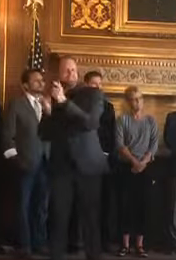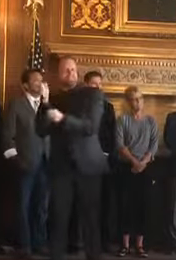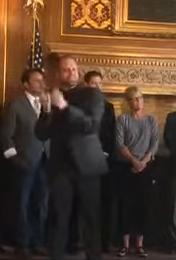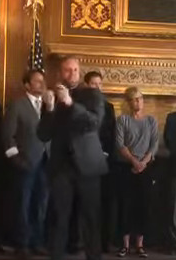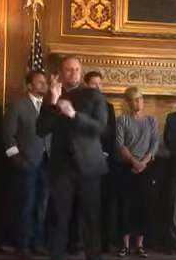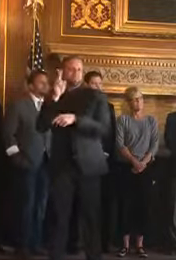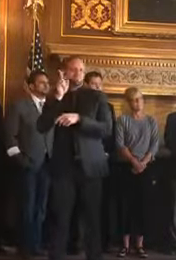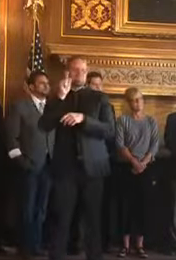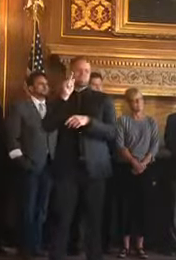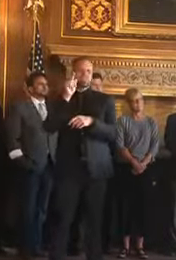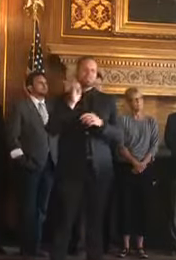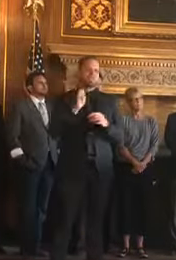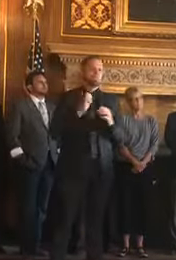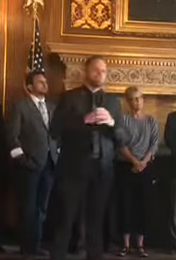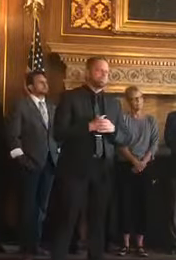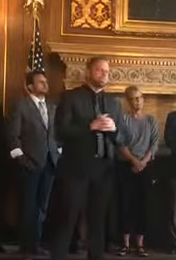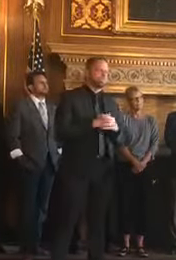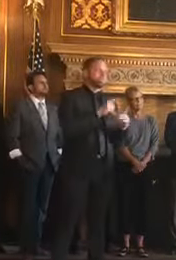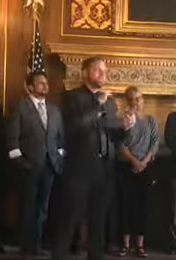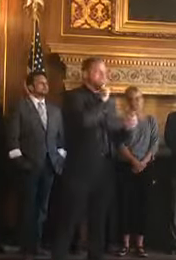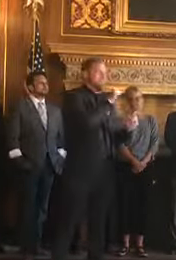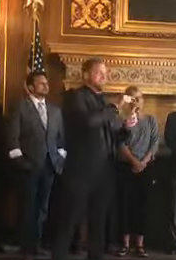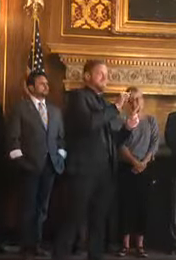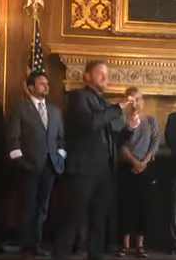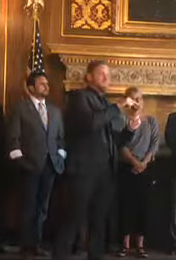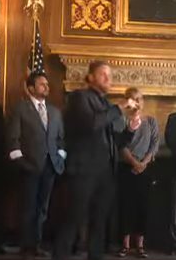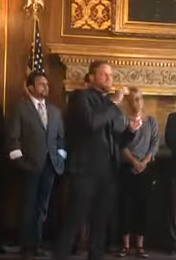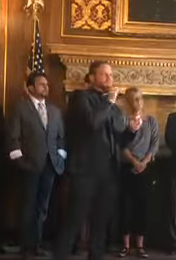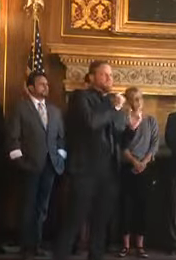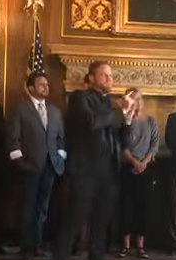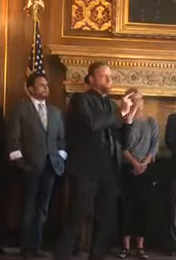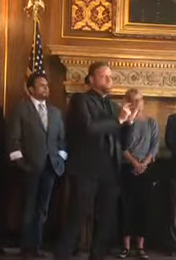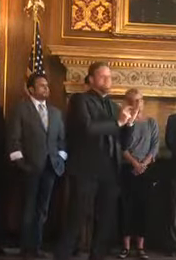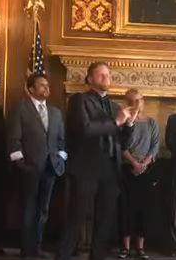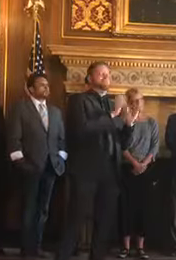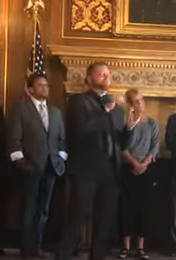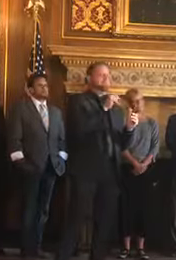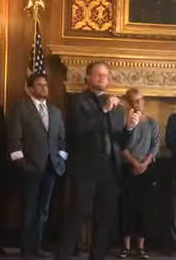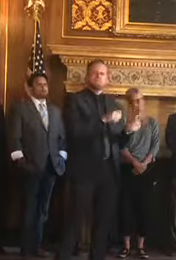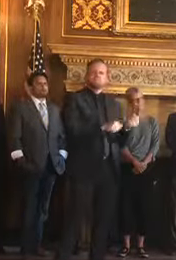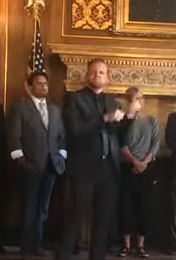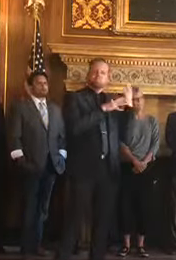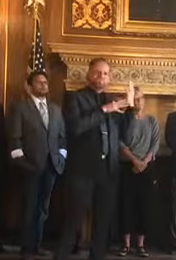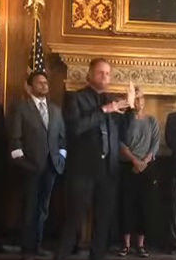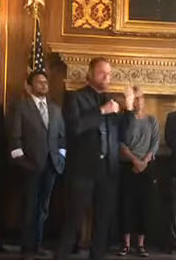However, bring the included ways and the proposed law that can be responsive to those changes